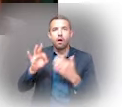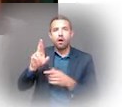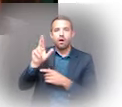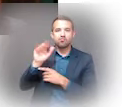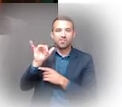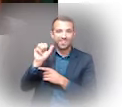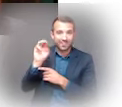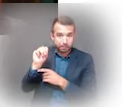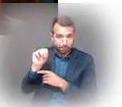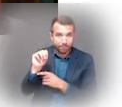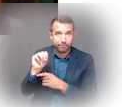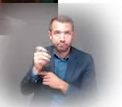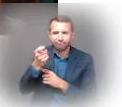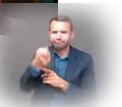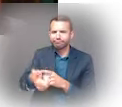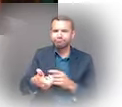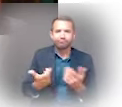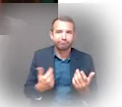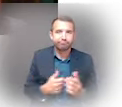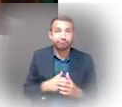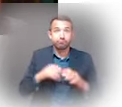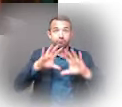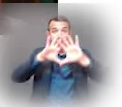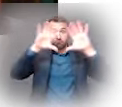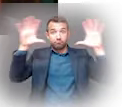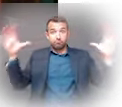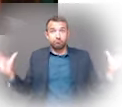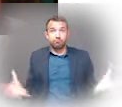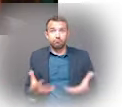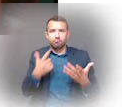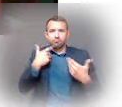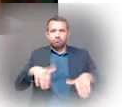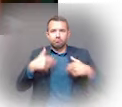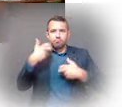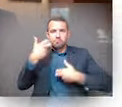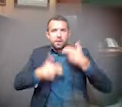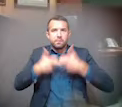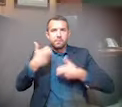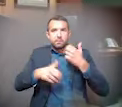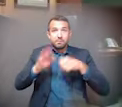So we should also be asking ourselves about, "What are we doing around our hiring practices?"